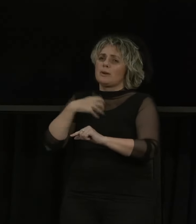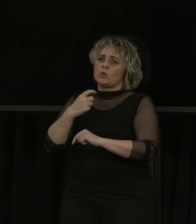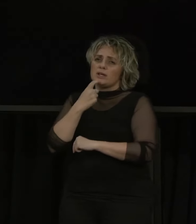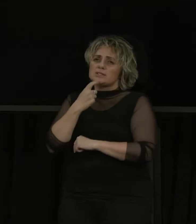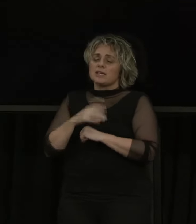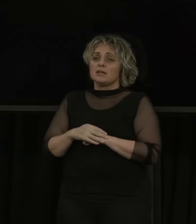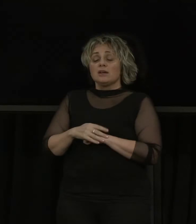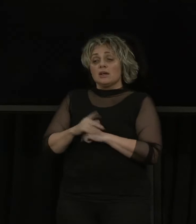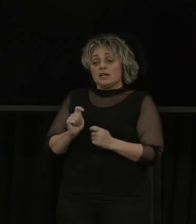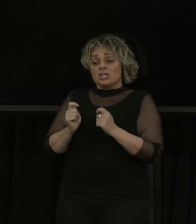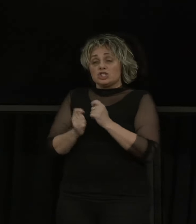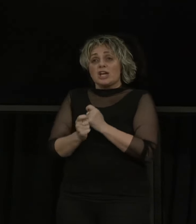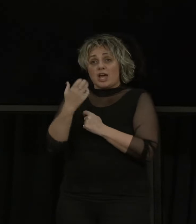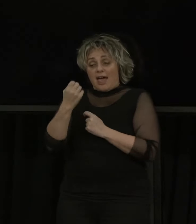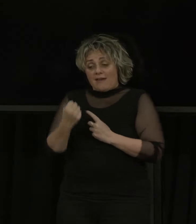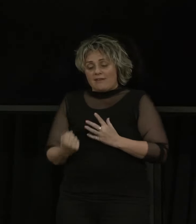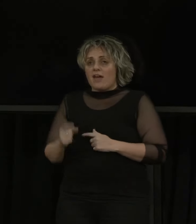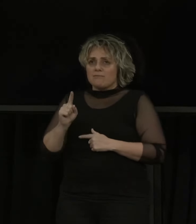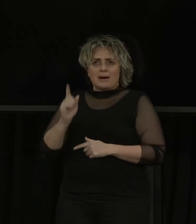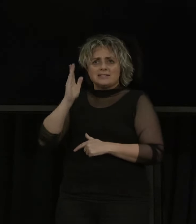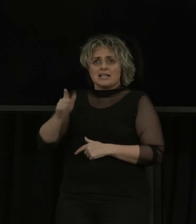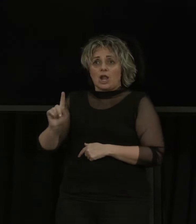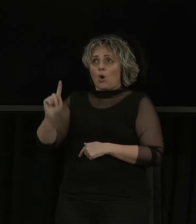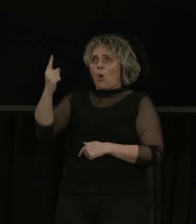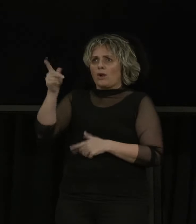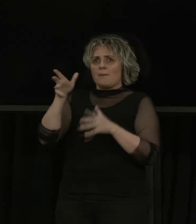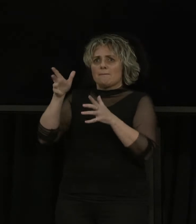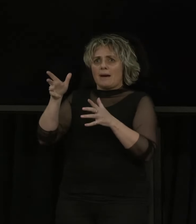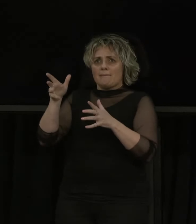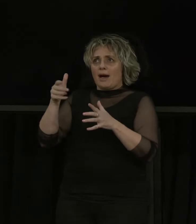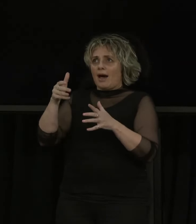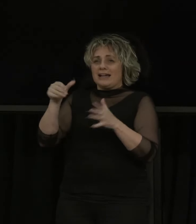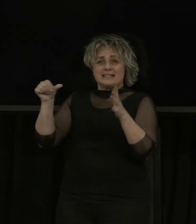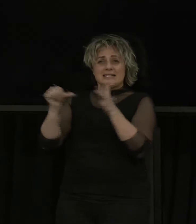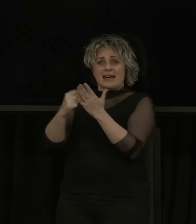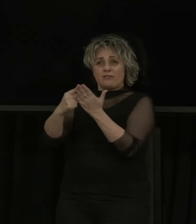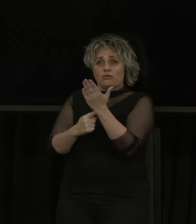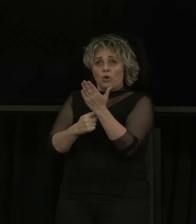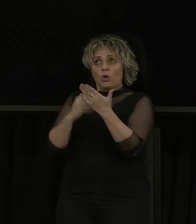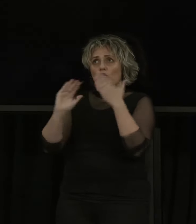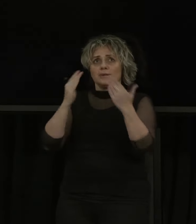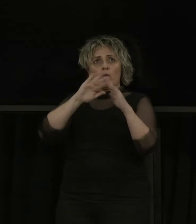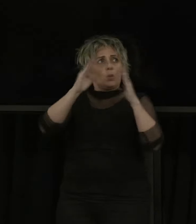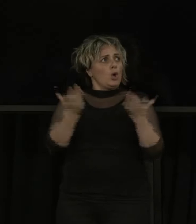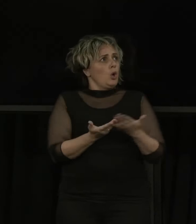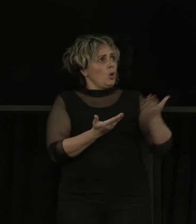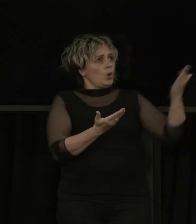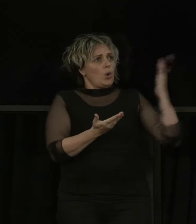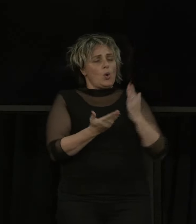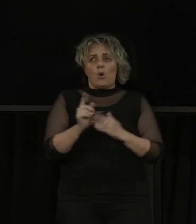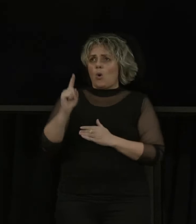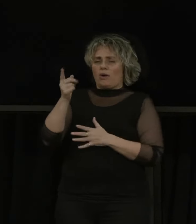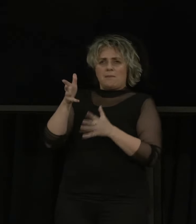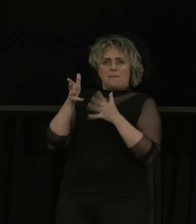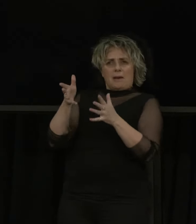and get our vaccination rate up as high as possible. Even with these changes,